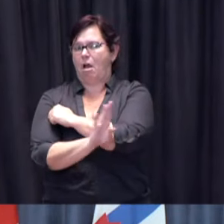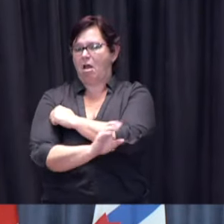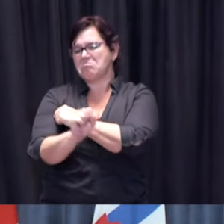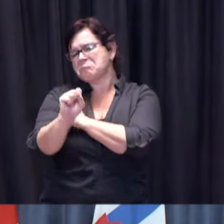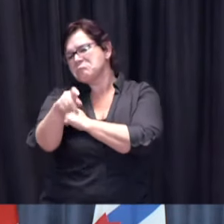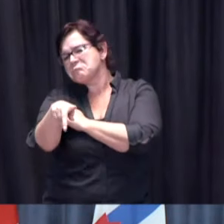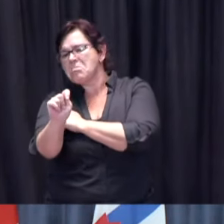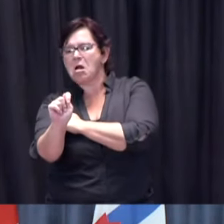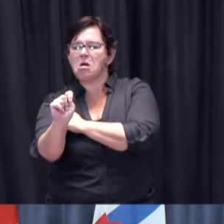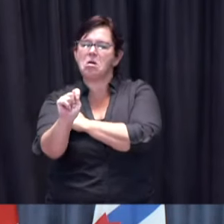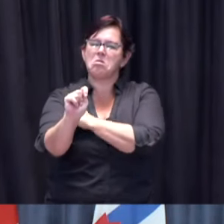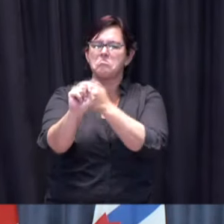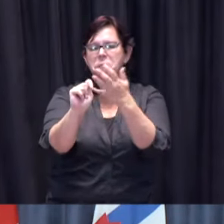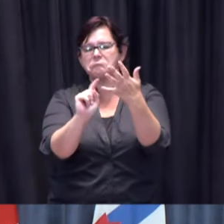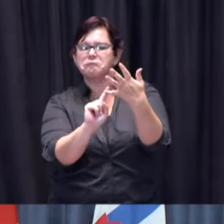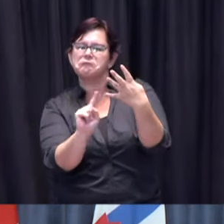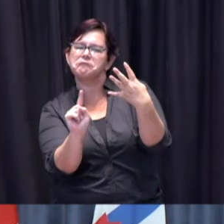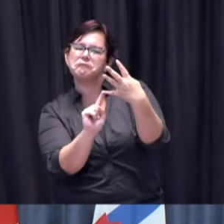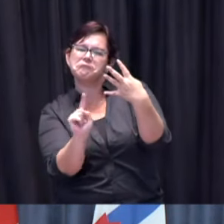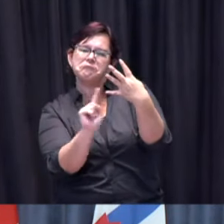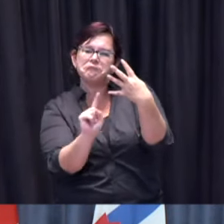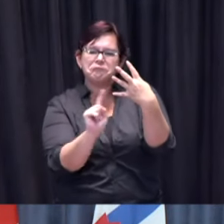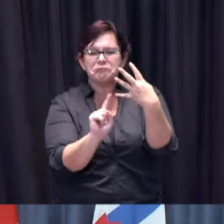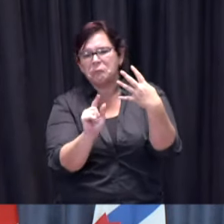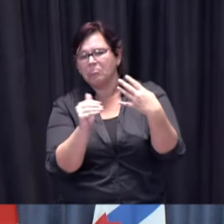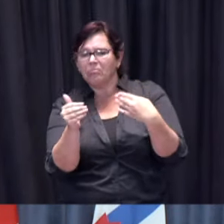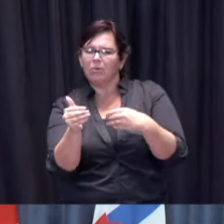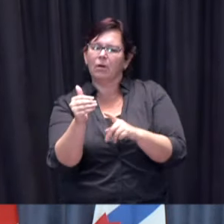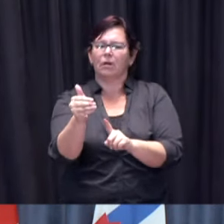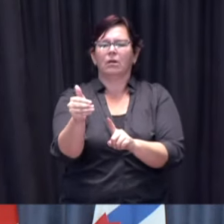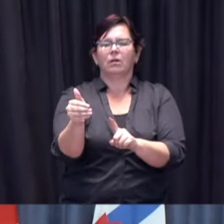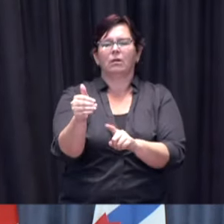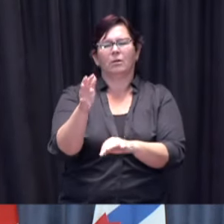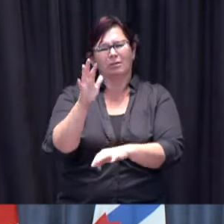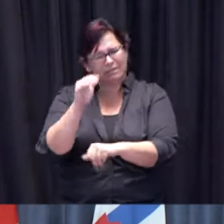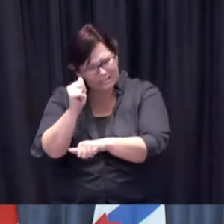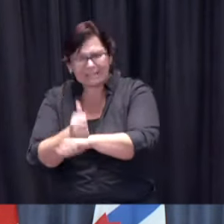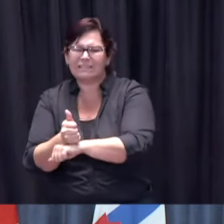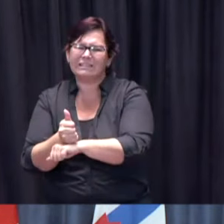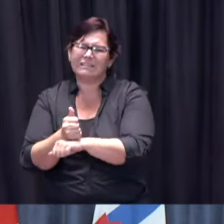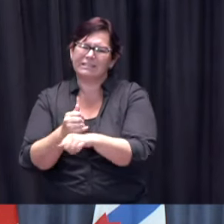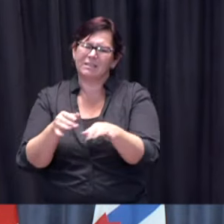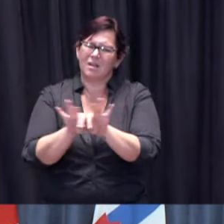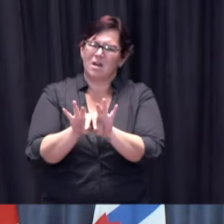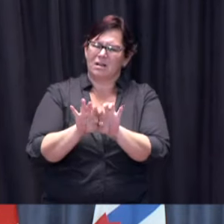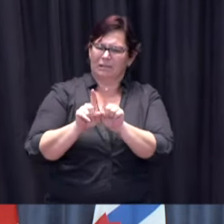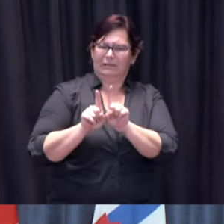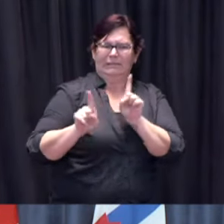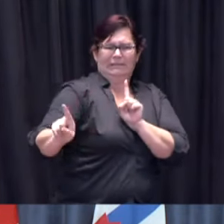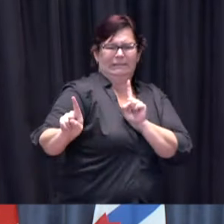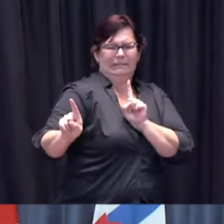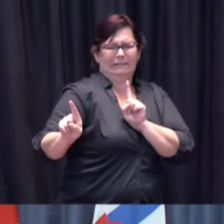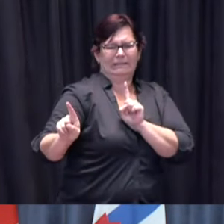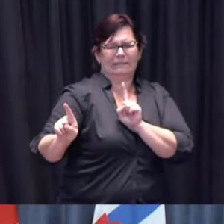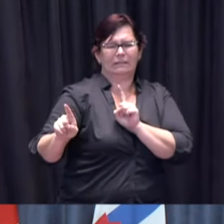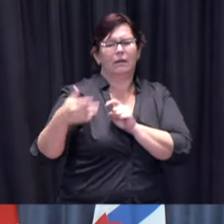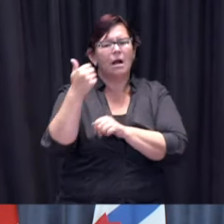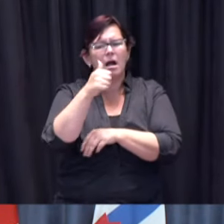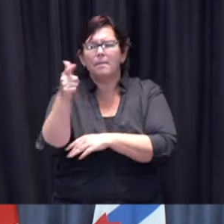These have been important measures to help ensure that social distancing is maintained at parks and beaches and public spaces.